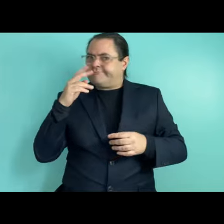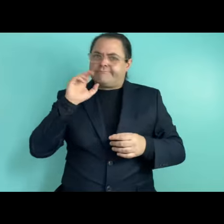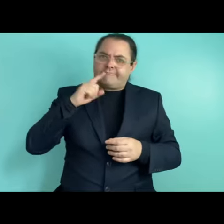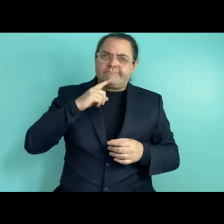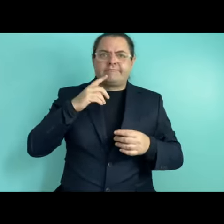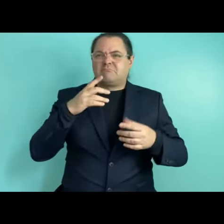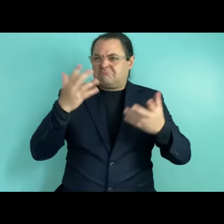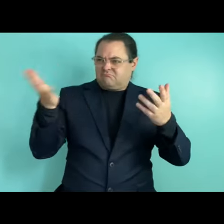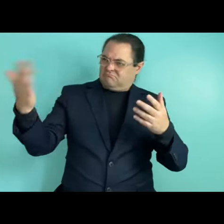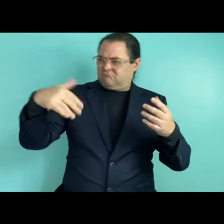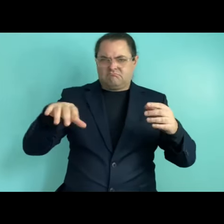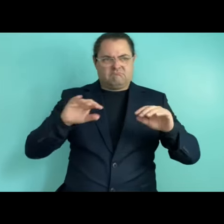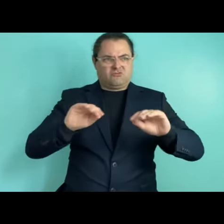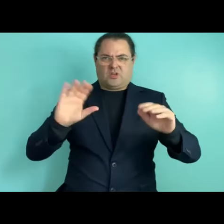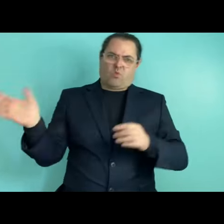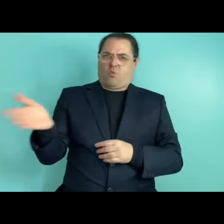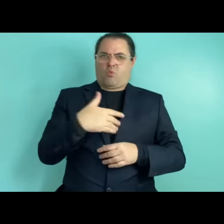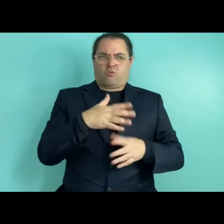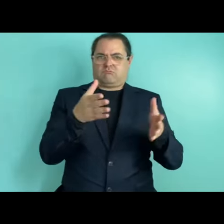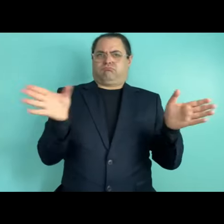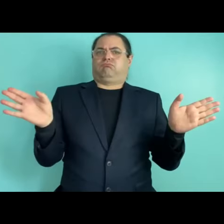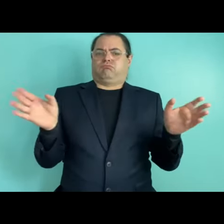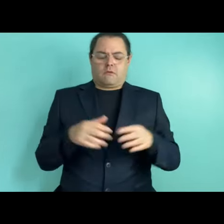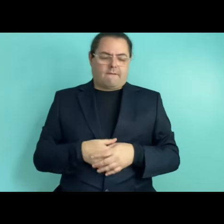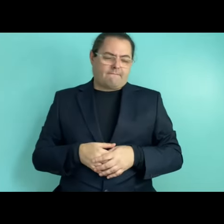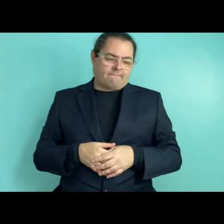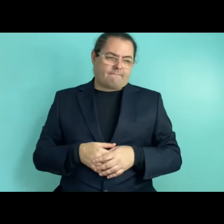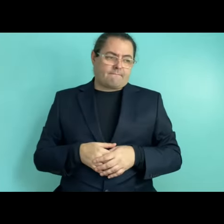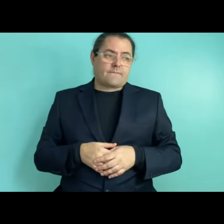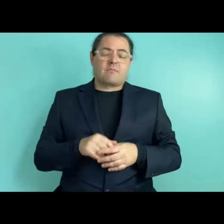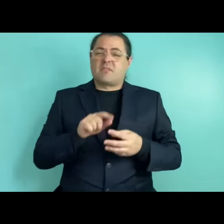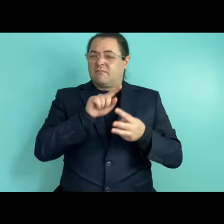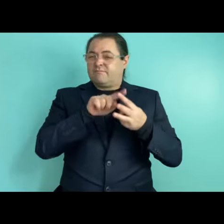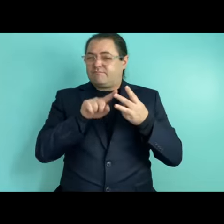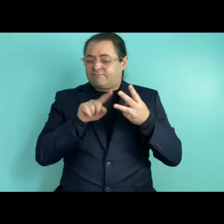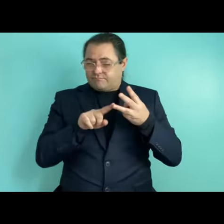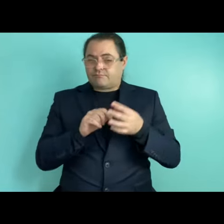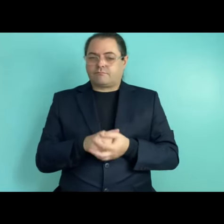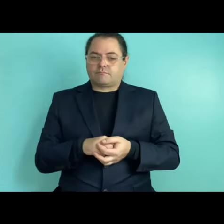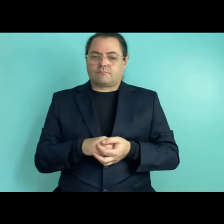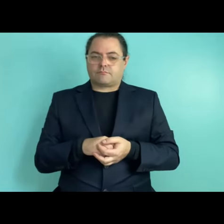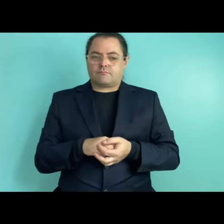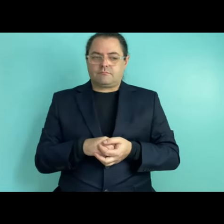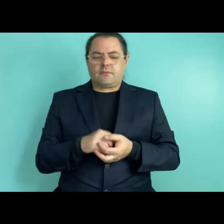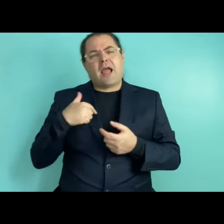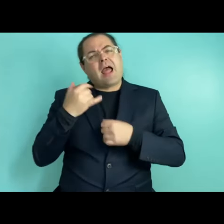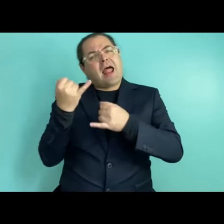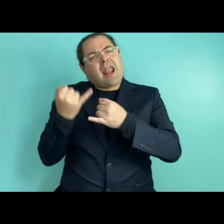15:49:45 I think it's important. 15:49:49 I think it's also important to recognize